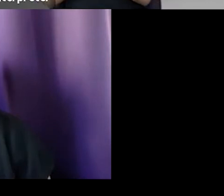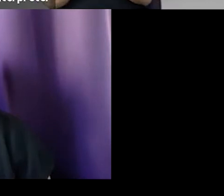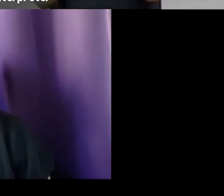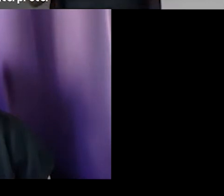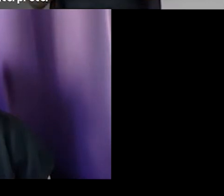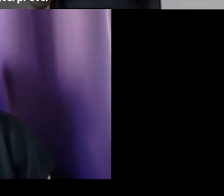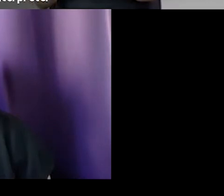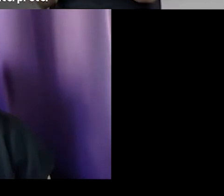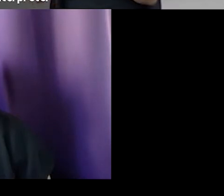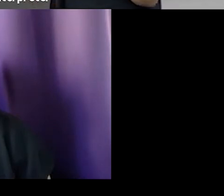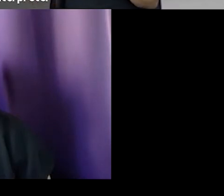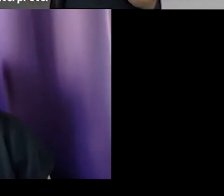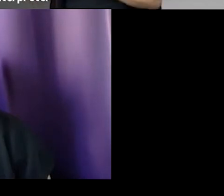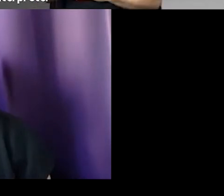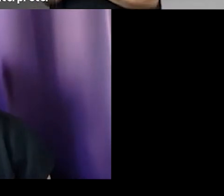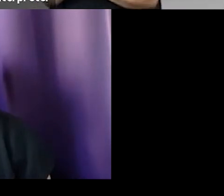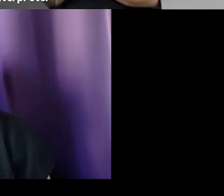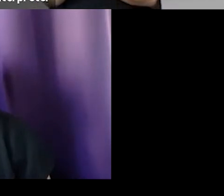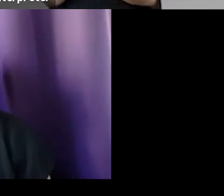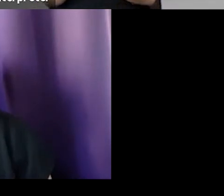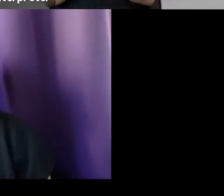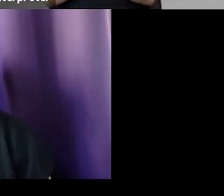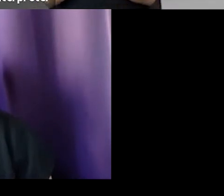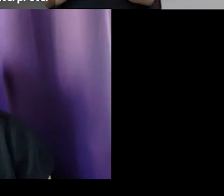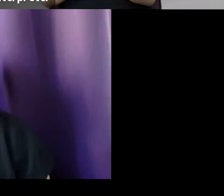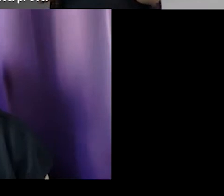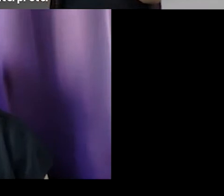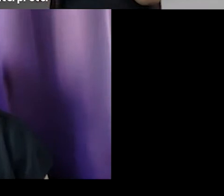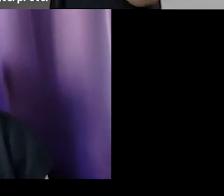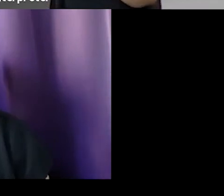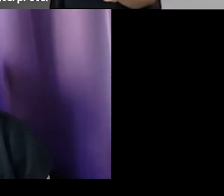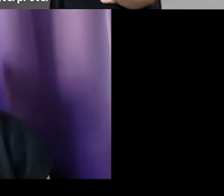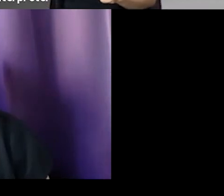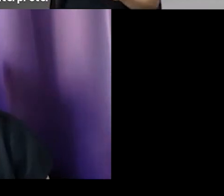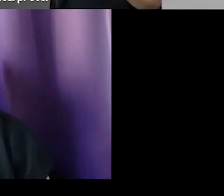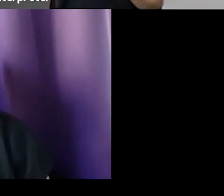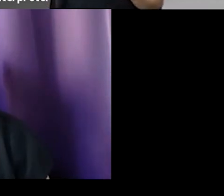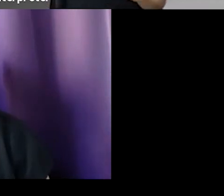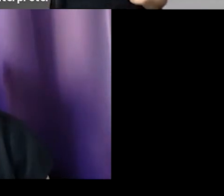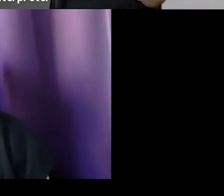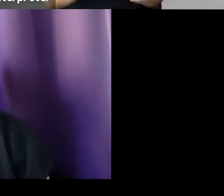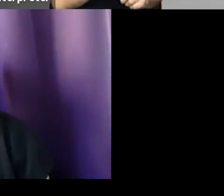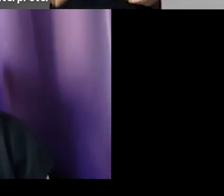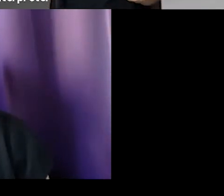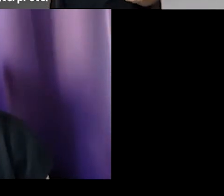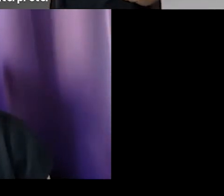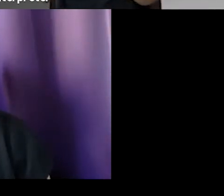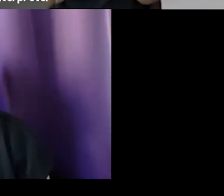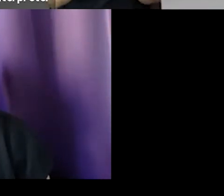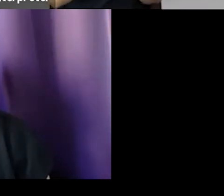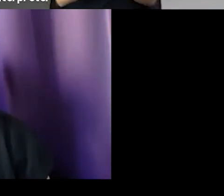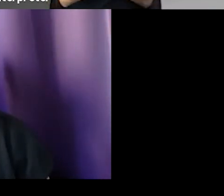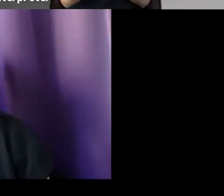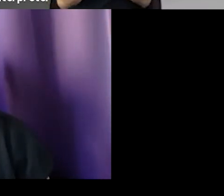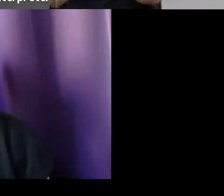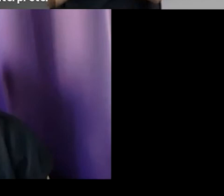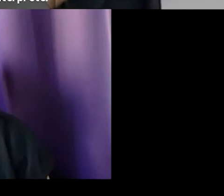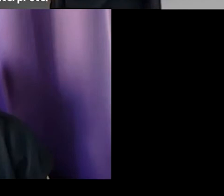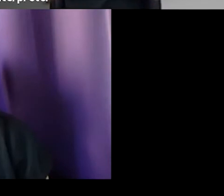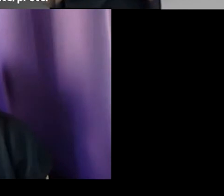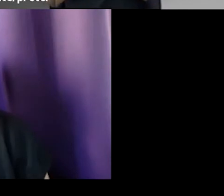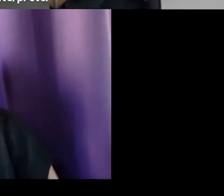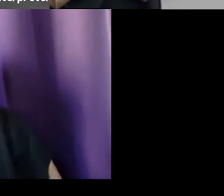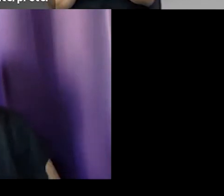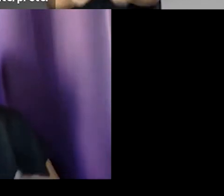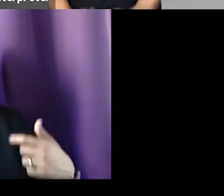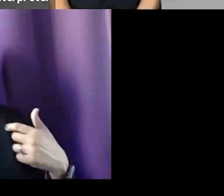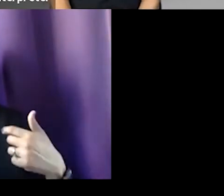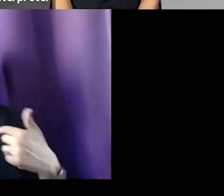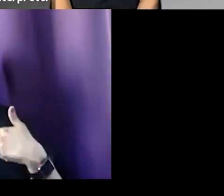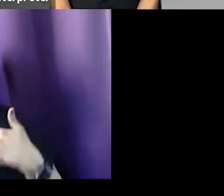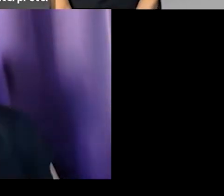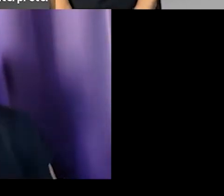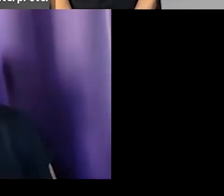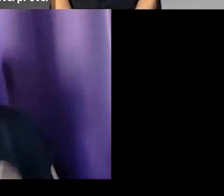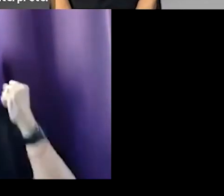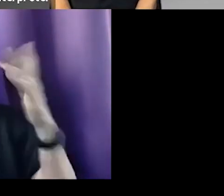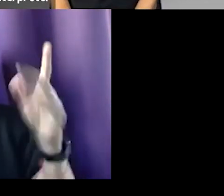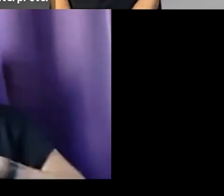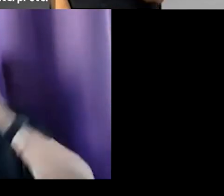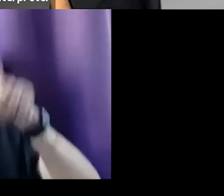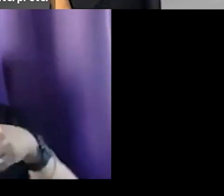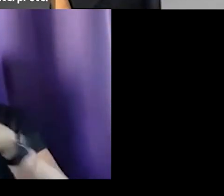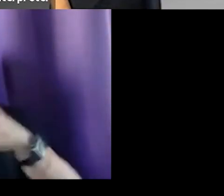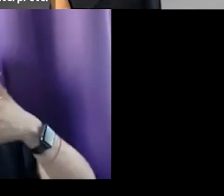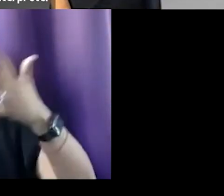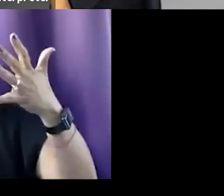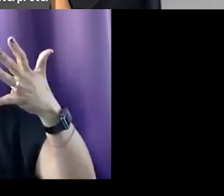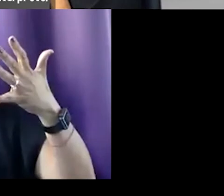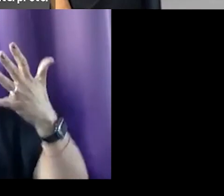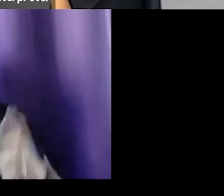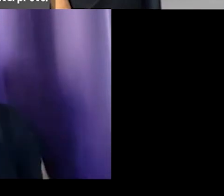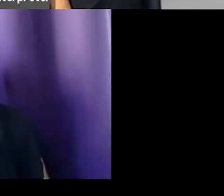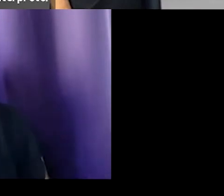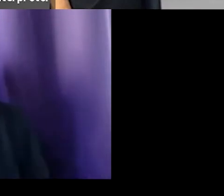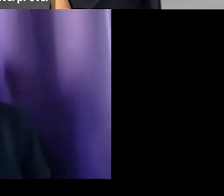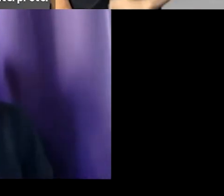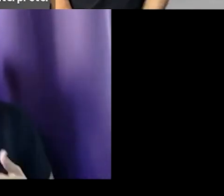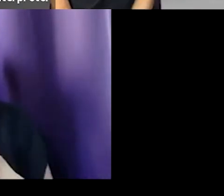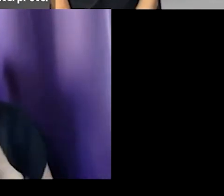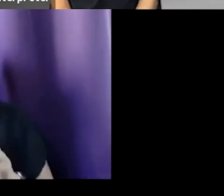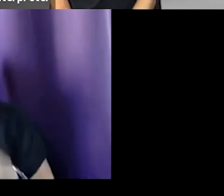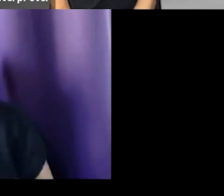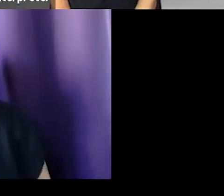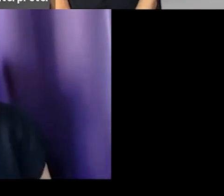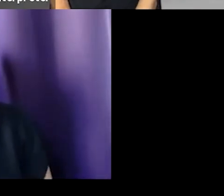how In other words, can we address the political and governmental rationality shaping scalability and scaffolding me start with the end of the question because I think the way to address it is what does it look like for us to fund public needs.